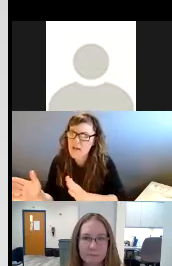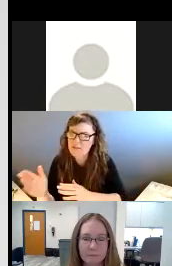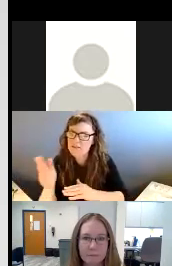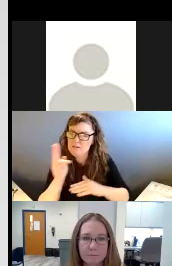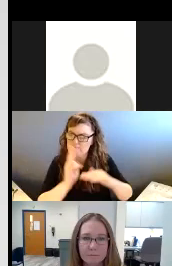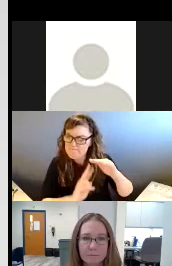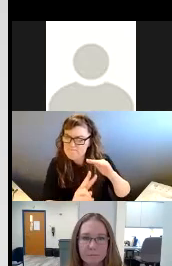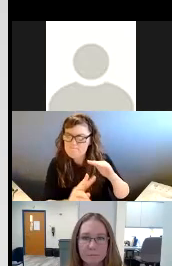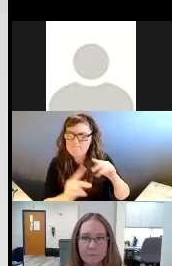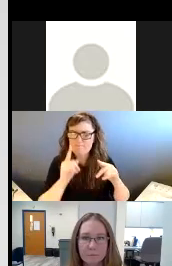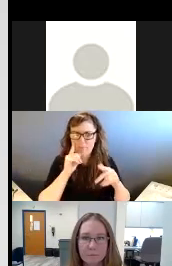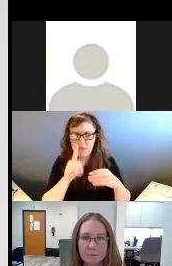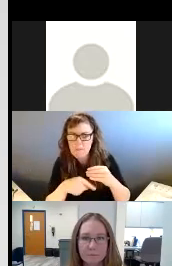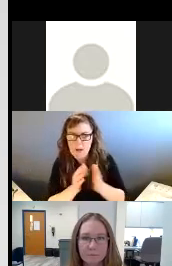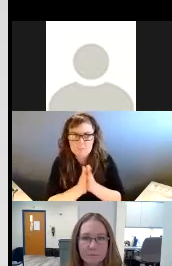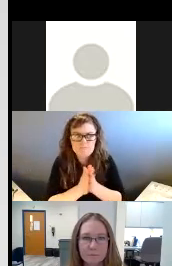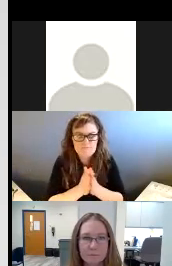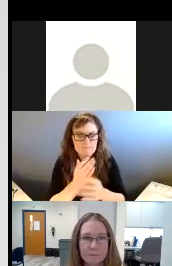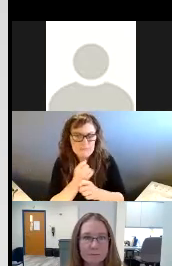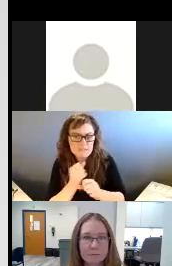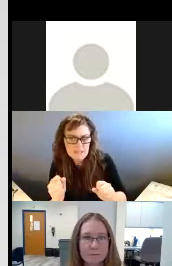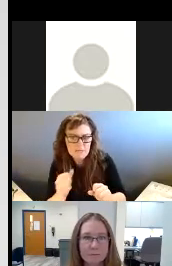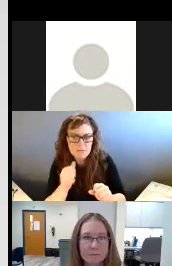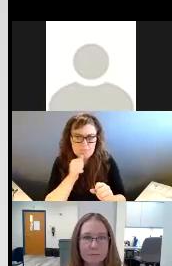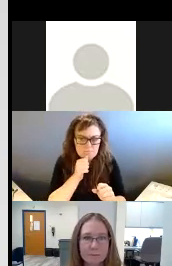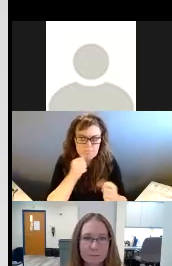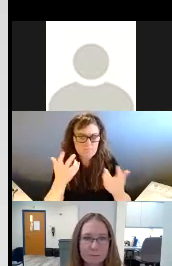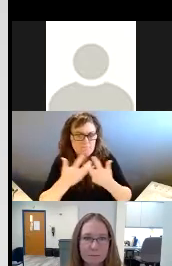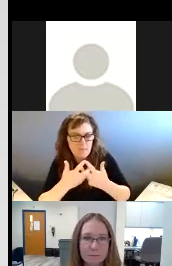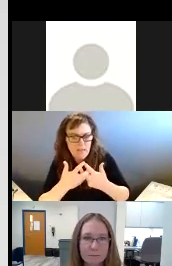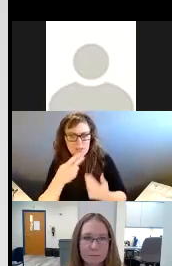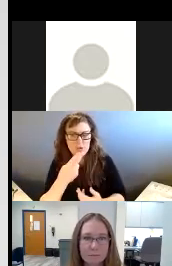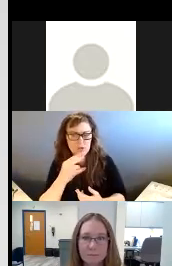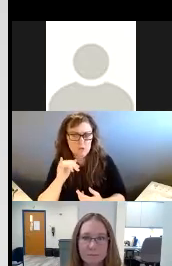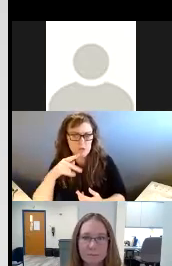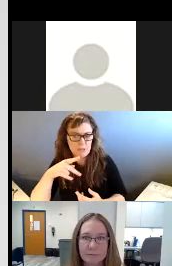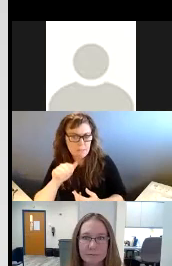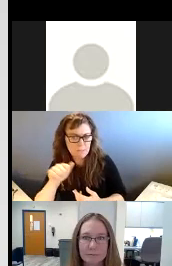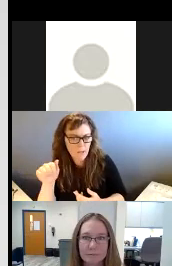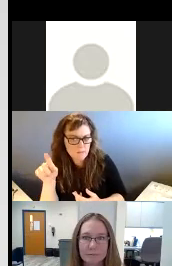USING A PLATFORM THAT IS SUSTAINABLE AND HIPAA COMPLIANCE ALWAYS IS A GOOD PLACE TO START